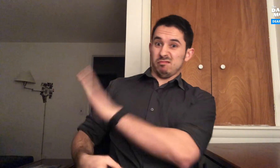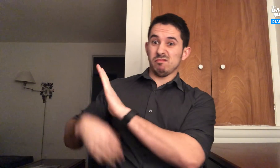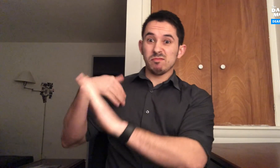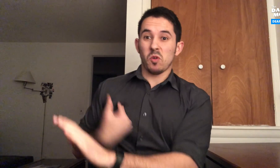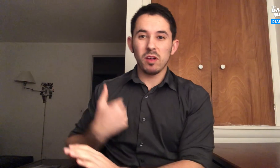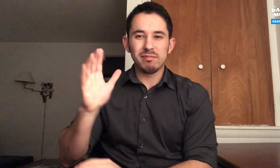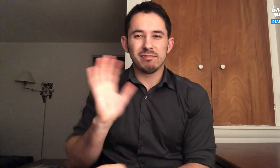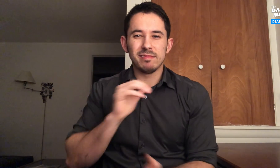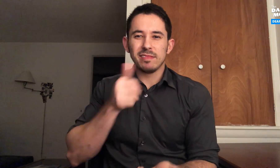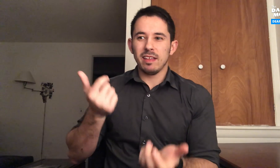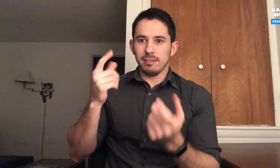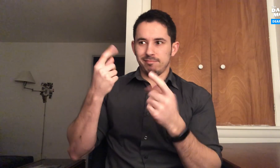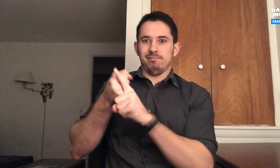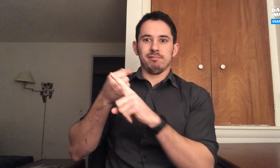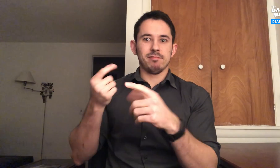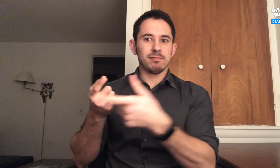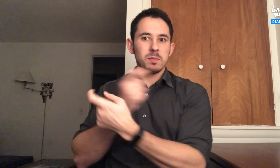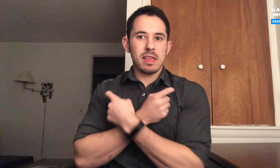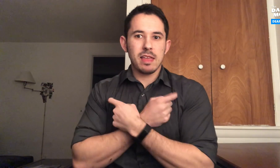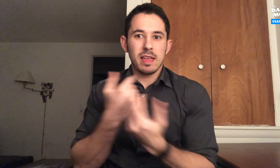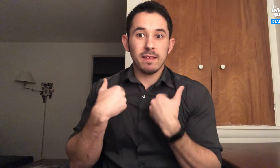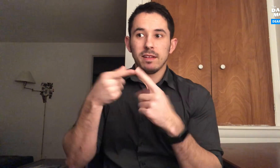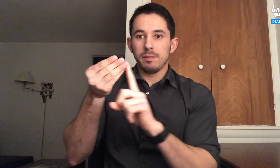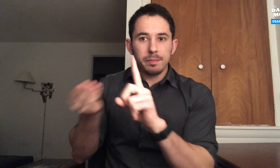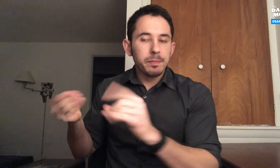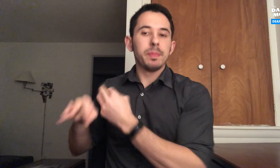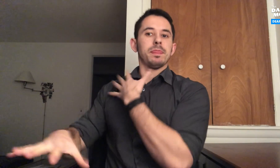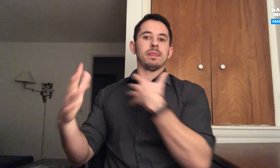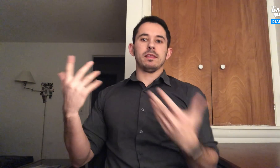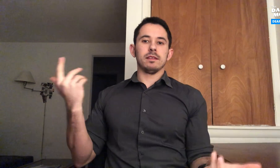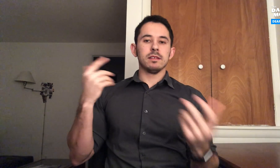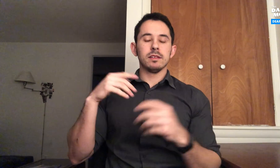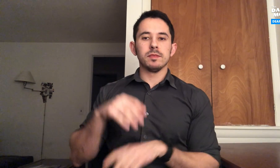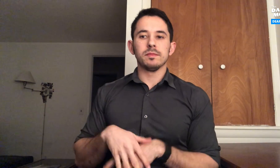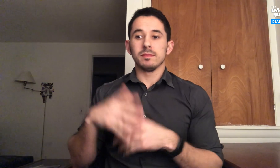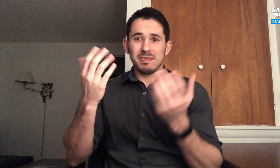but does that mean it’s China’s fault? It’s not. It just so happened that a bat had it, and it spread.